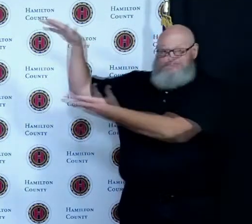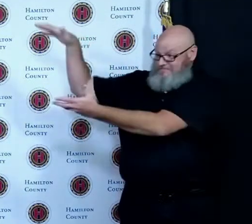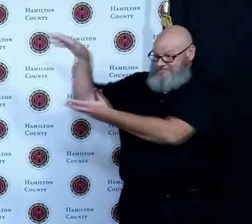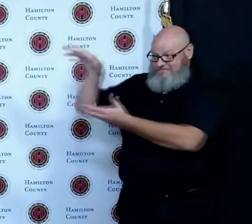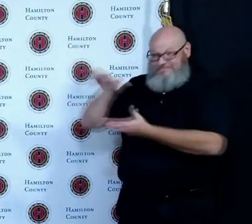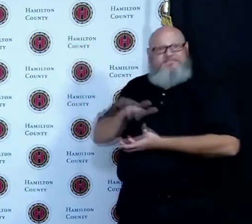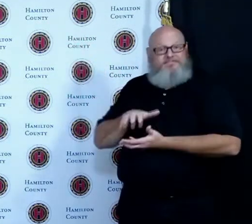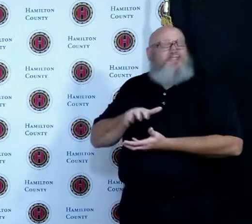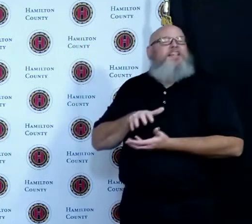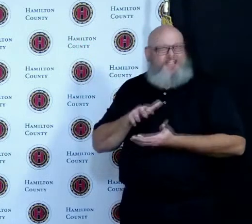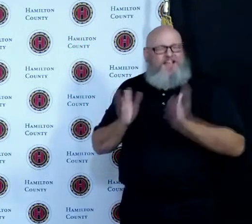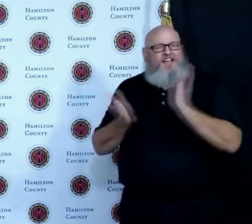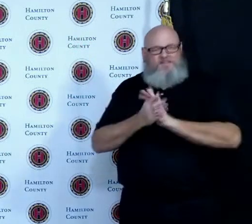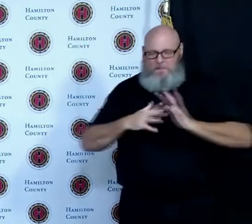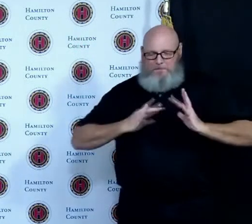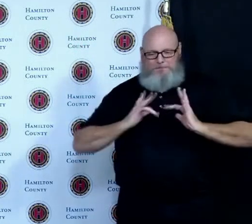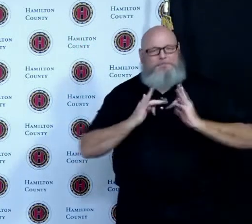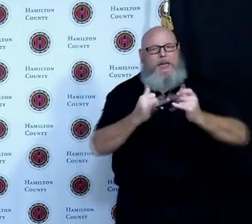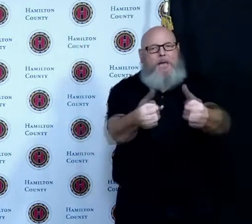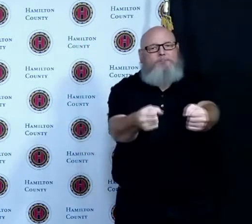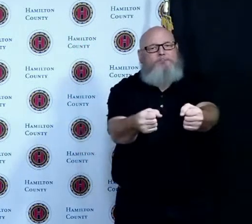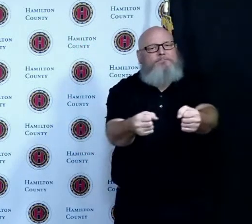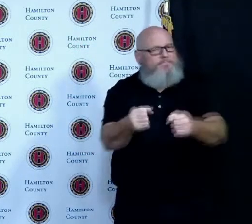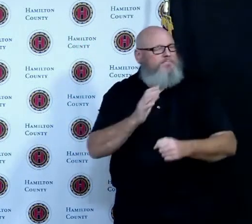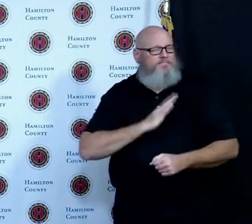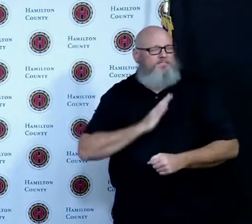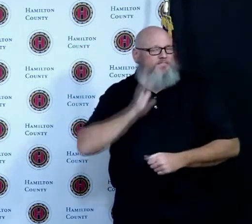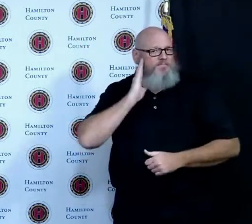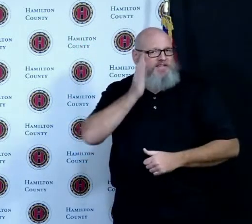we'll talk more about it next week because there are a lot of different partners that are at